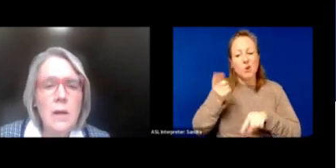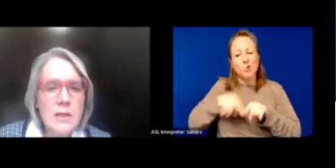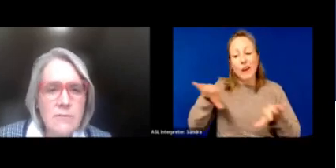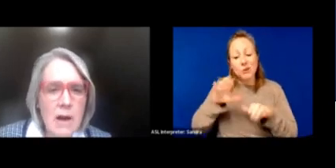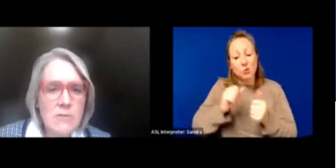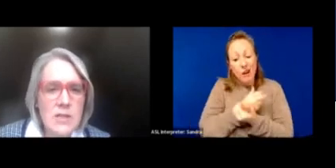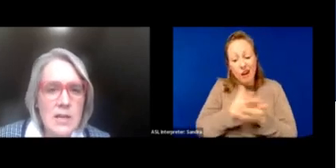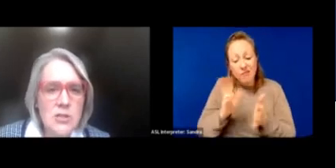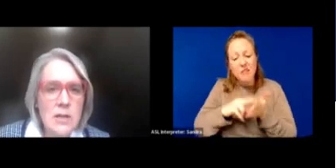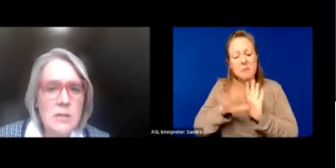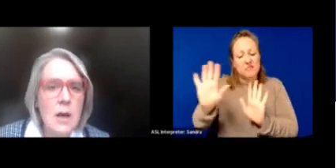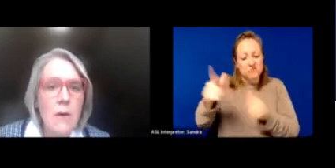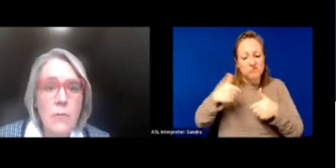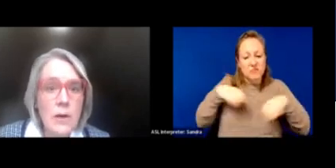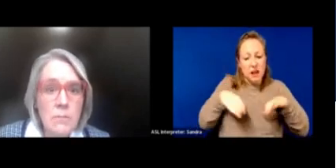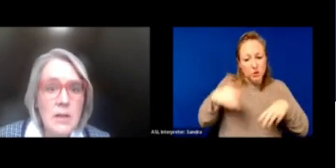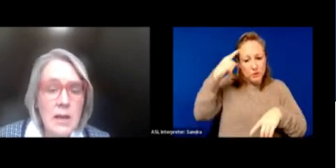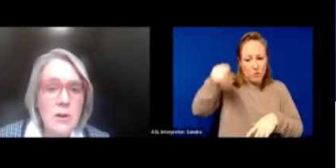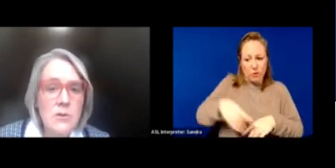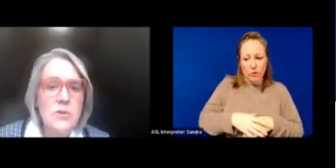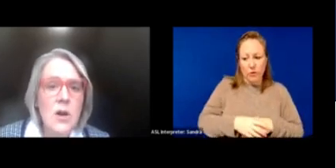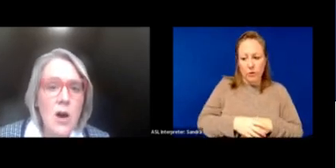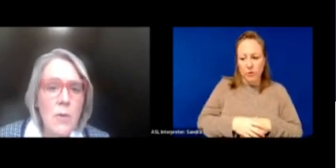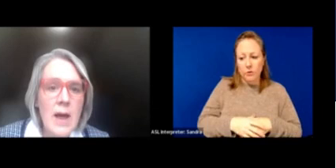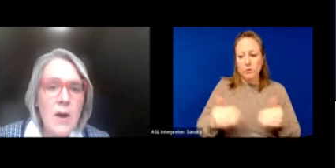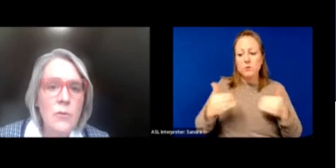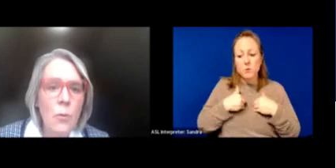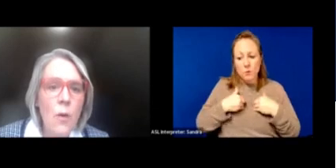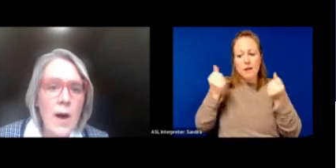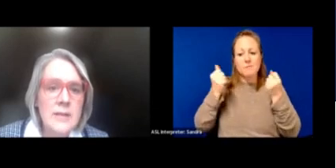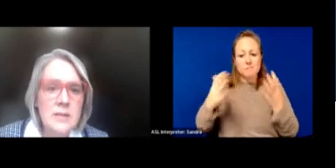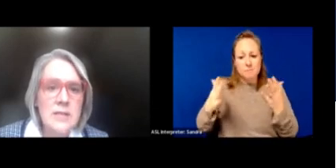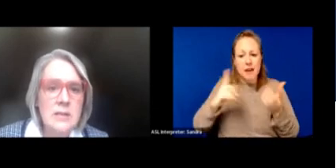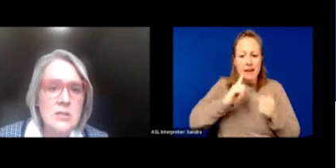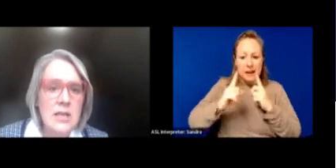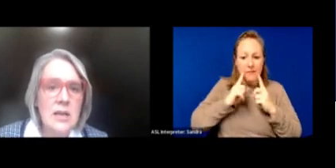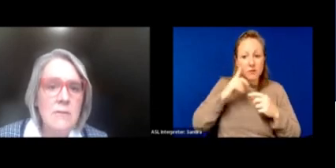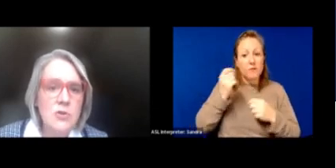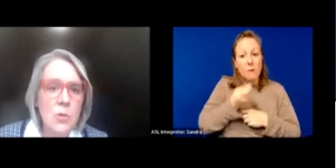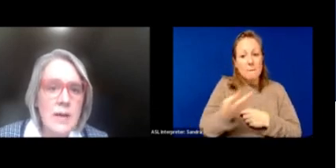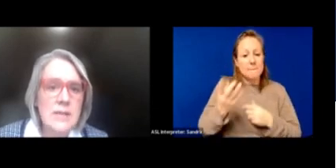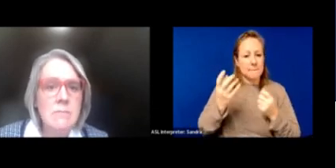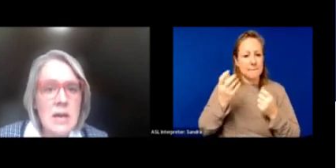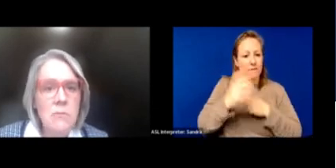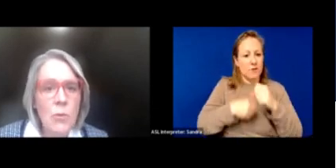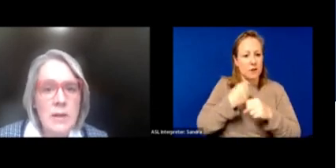we had lots of conversations for a couple of years around what dignity of choice meant and what